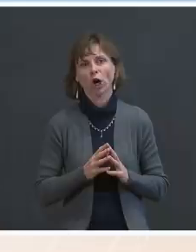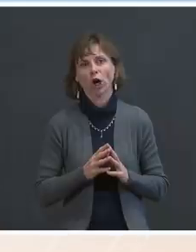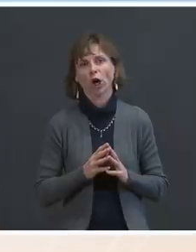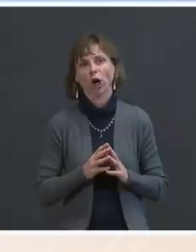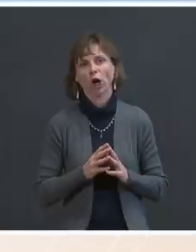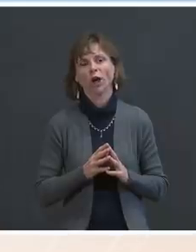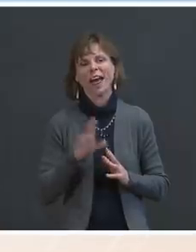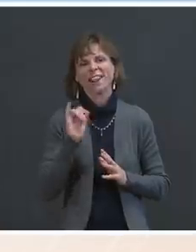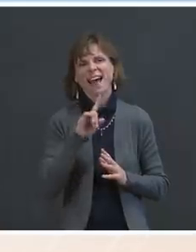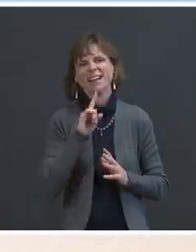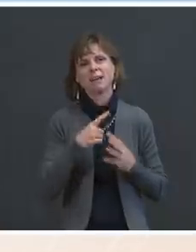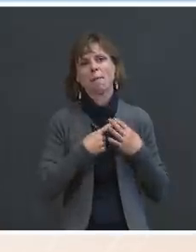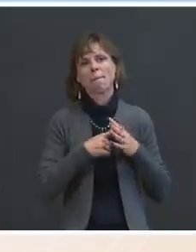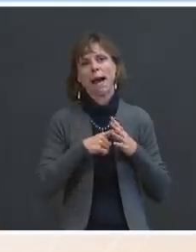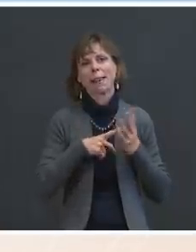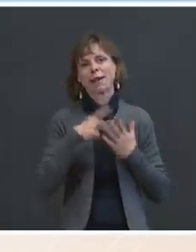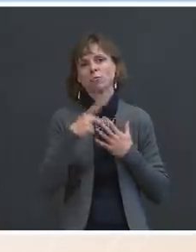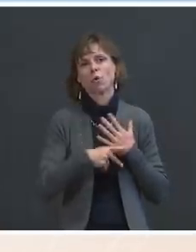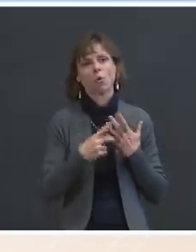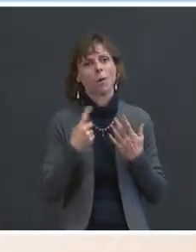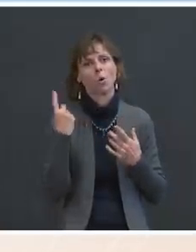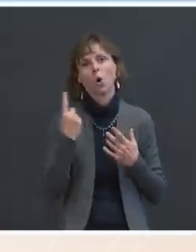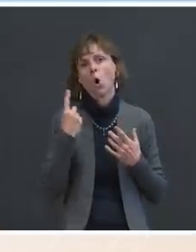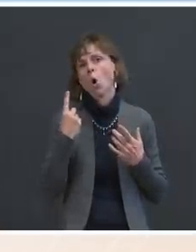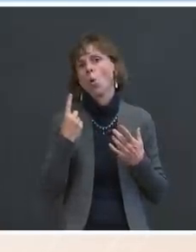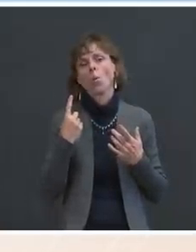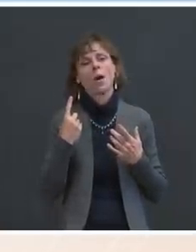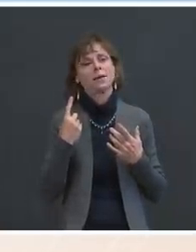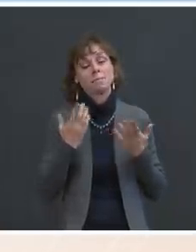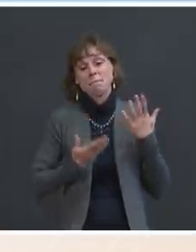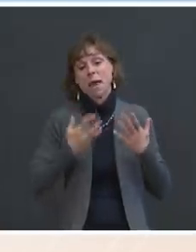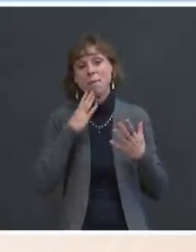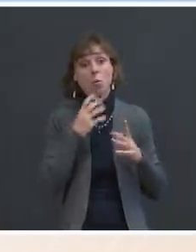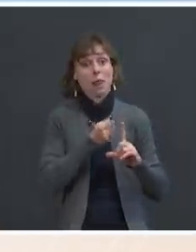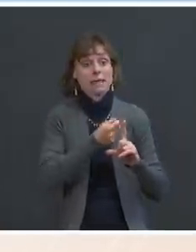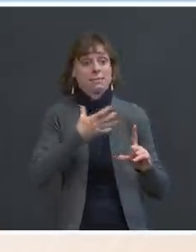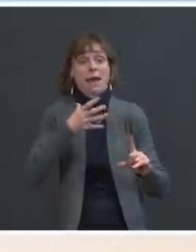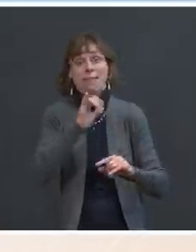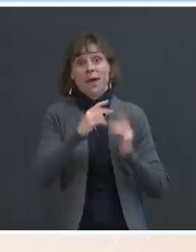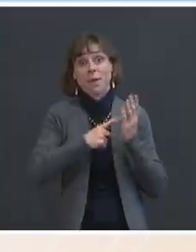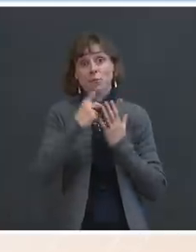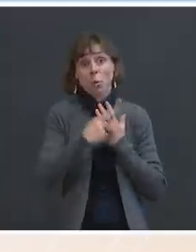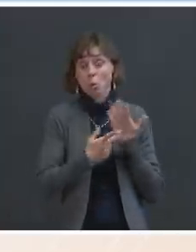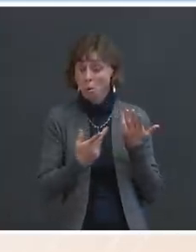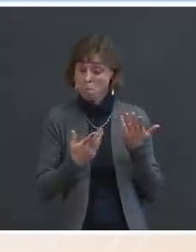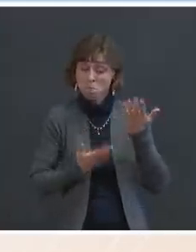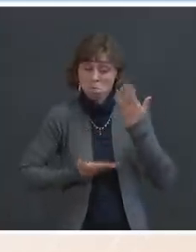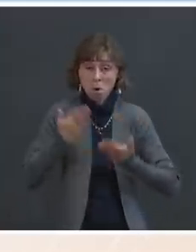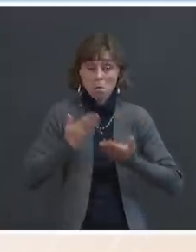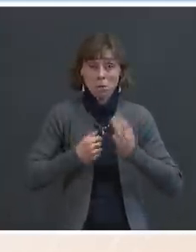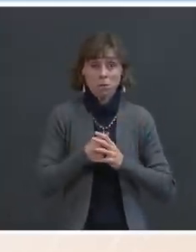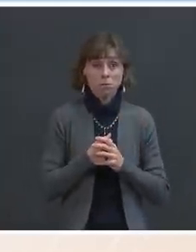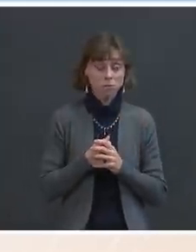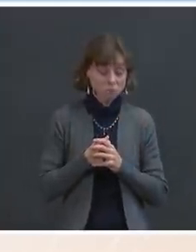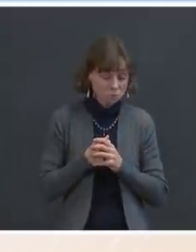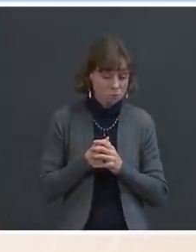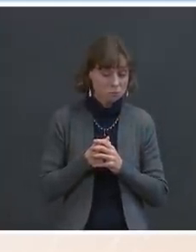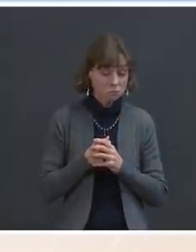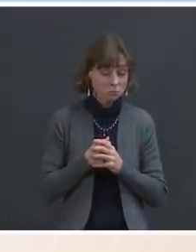We've always been open to expanding the pilot program, and we're certainly looking into that. We're also looking into -- and others have asked this question --